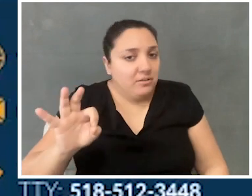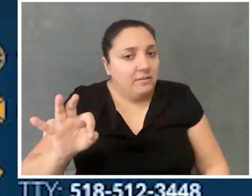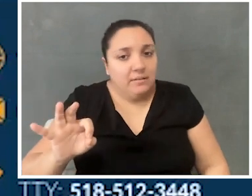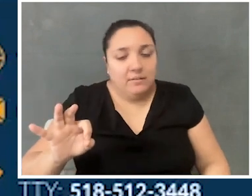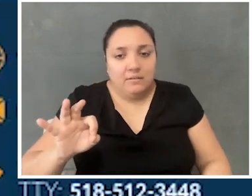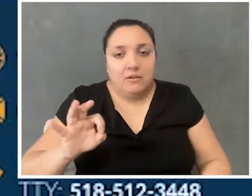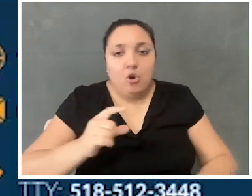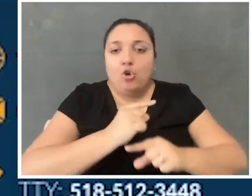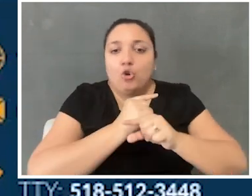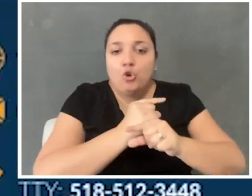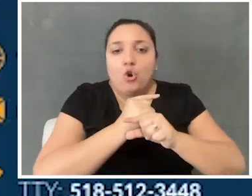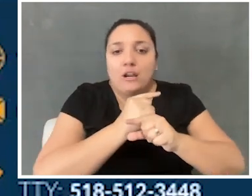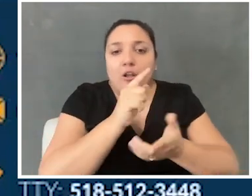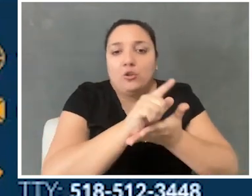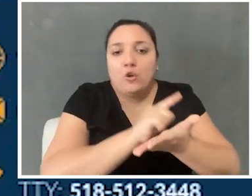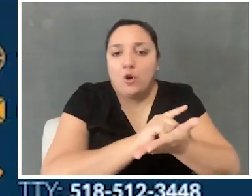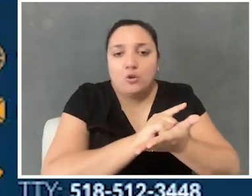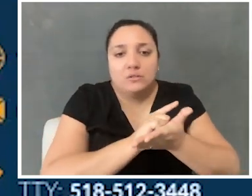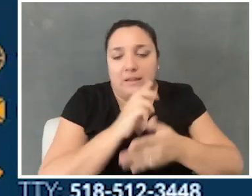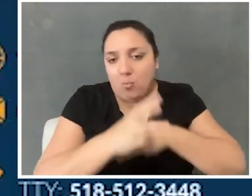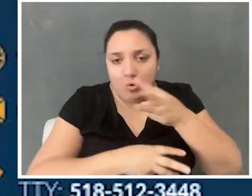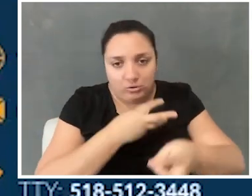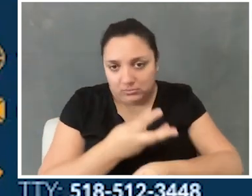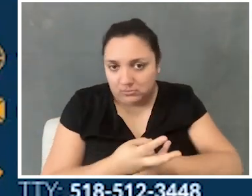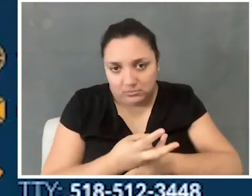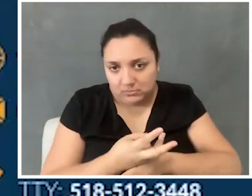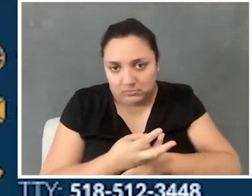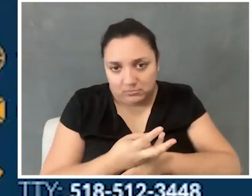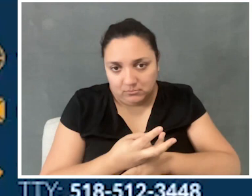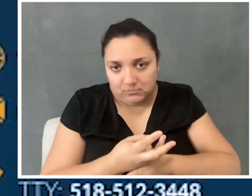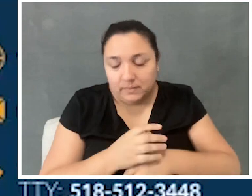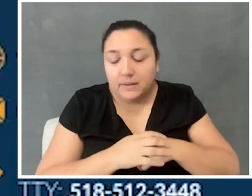And what guardianship does is upon a finding by a court